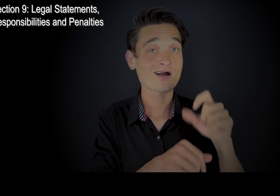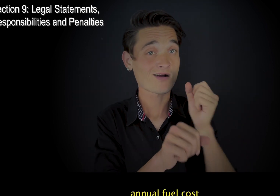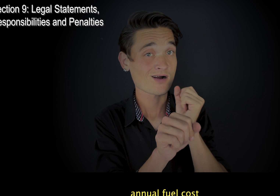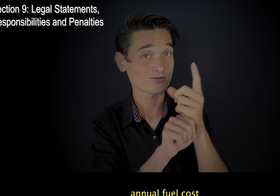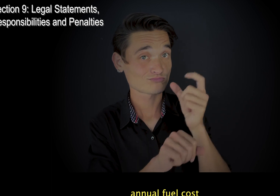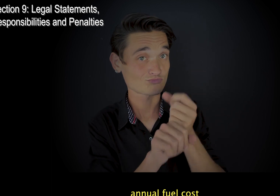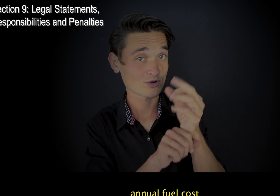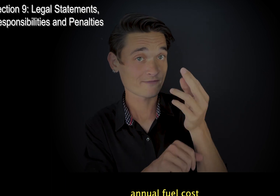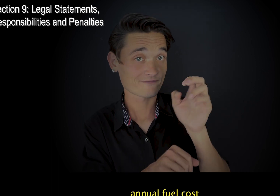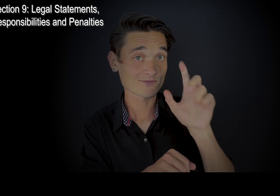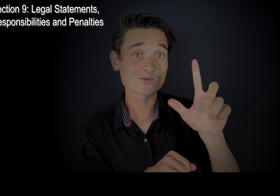annual fuel cost